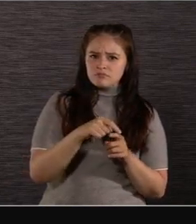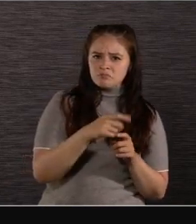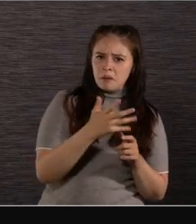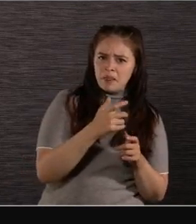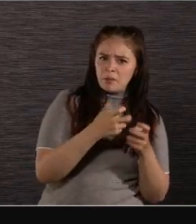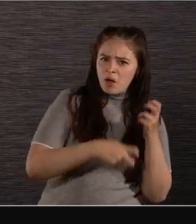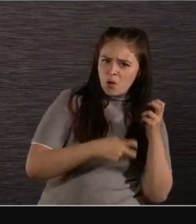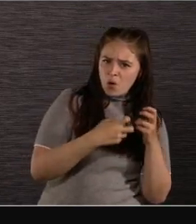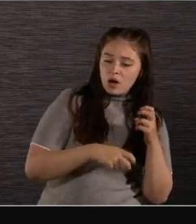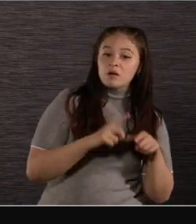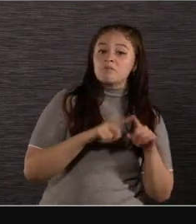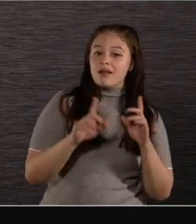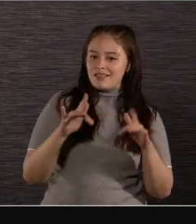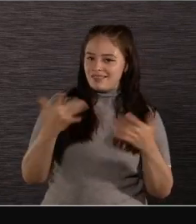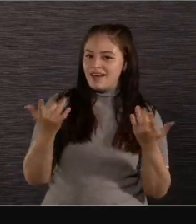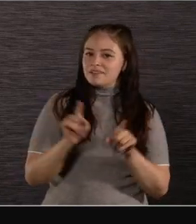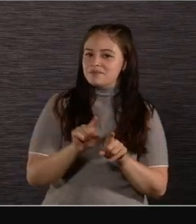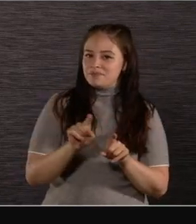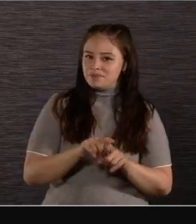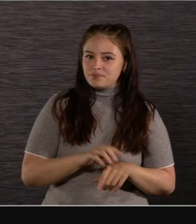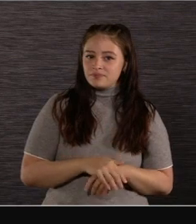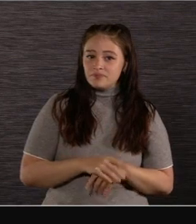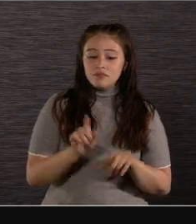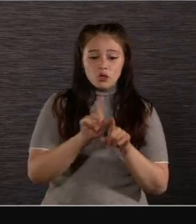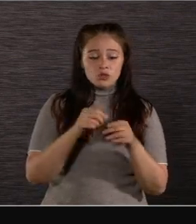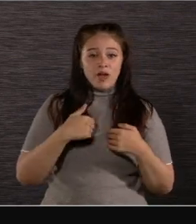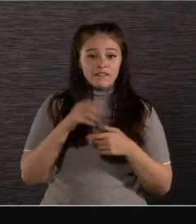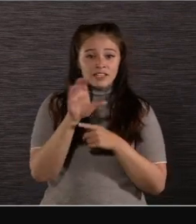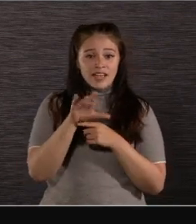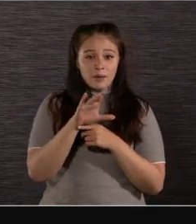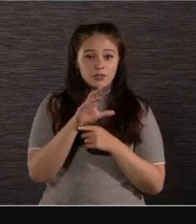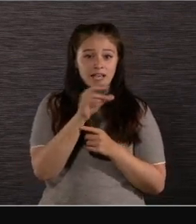We also have stereo cameras and IR sensors built in